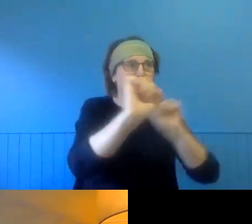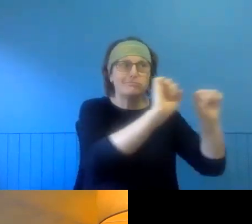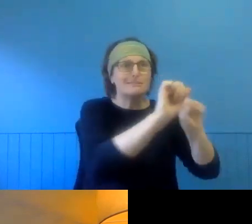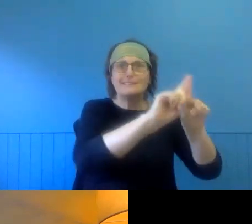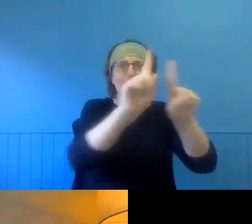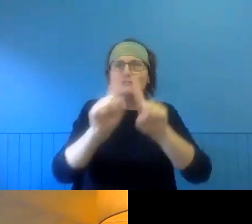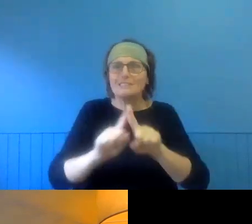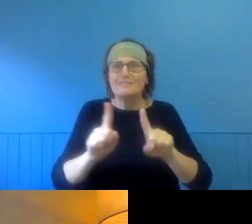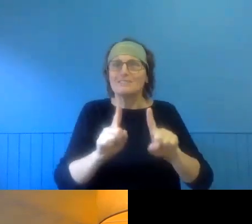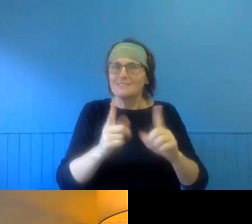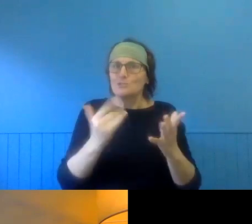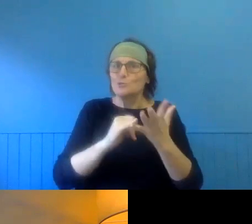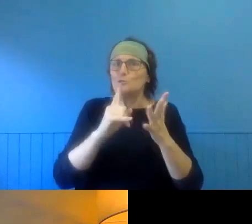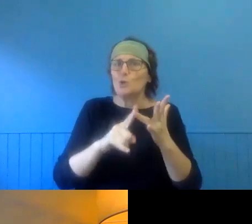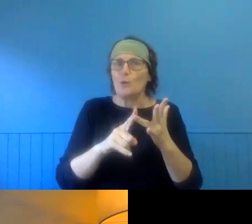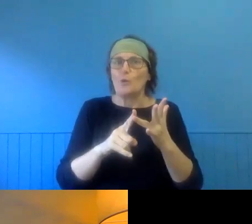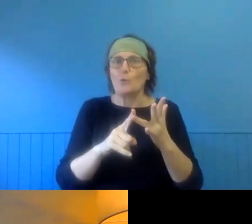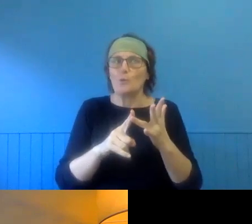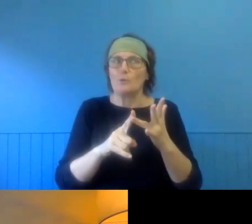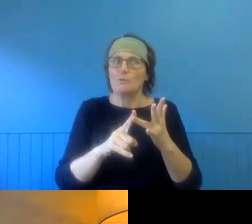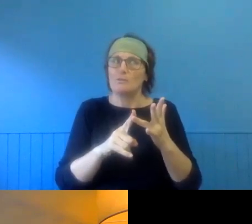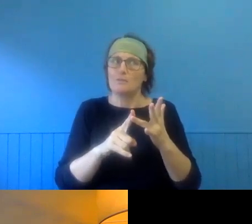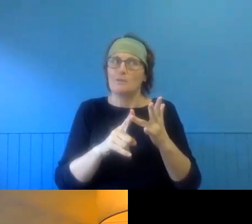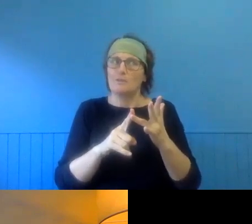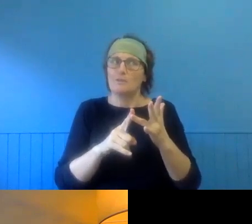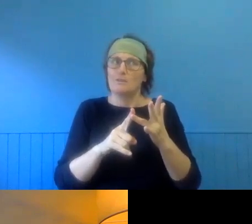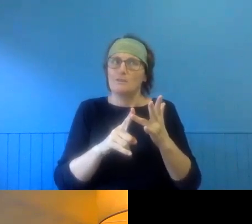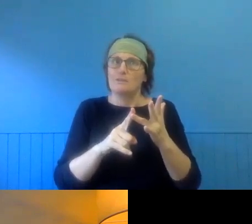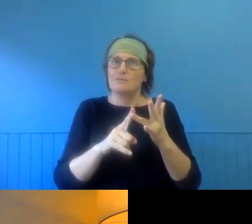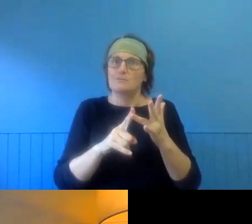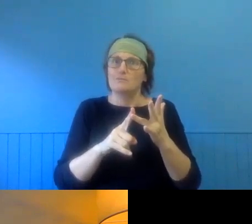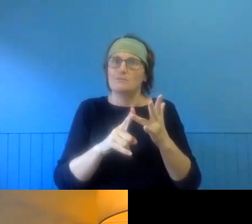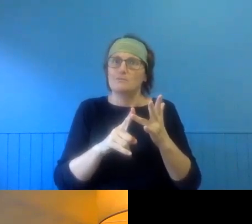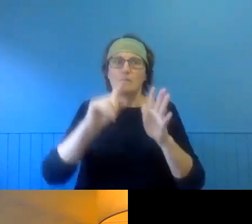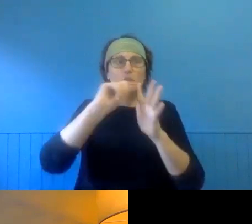wanting to use protocols in there and I protocols are already dealing